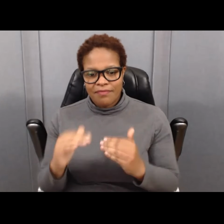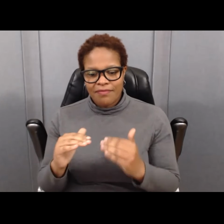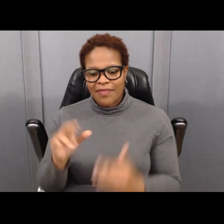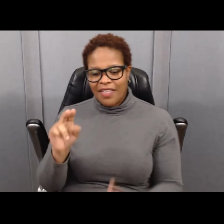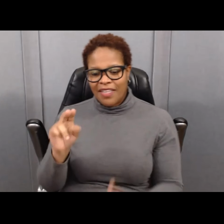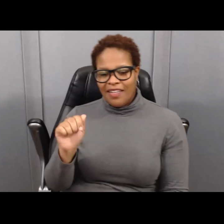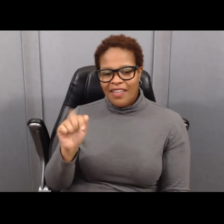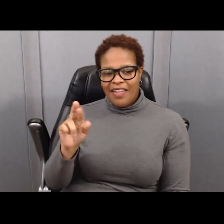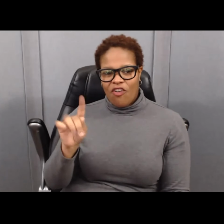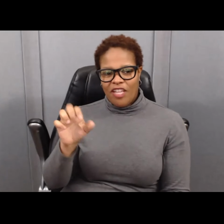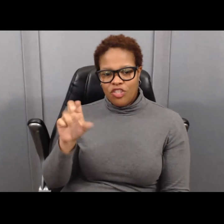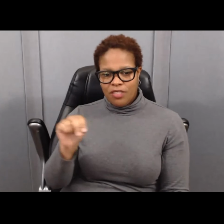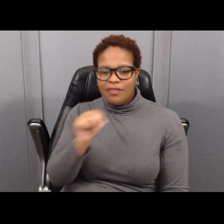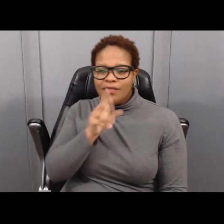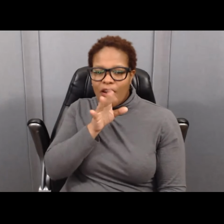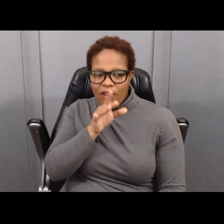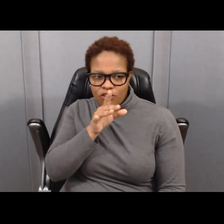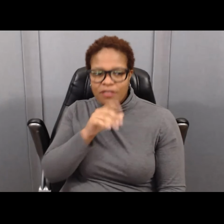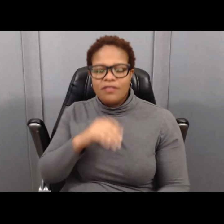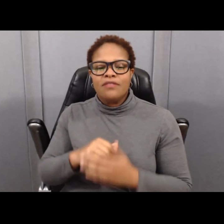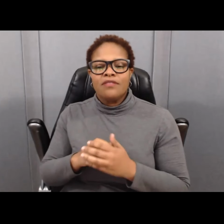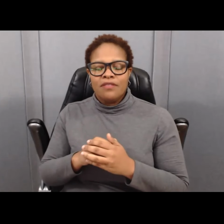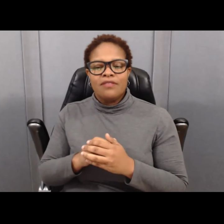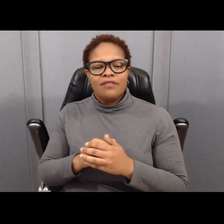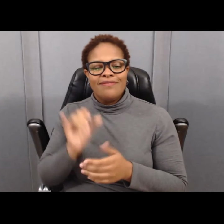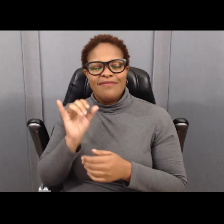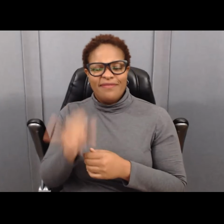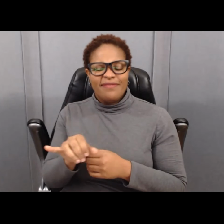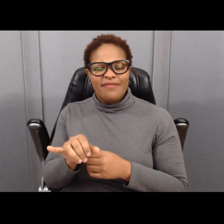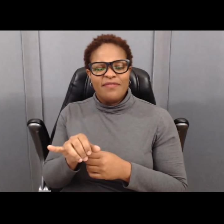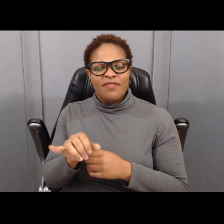because narration is what people experience.